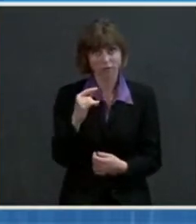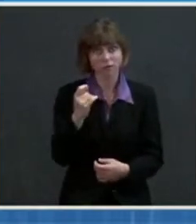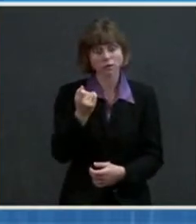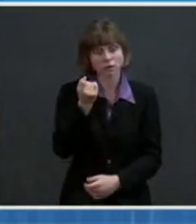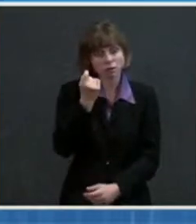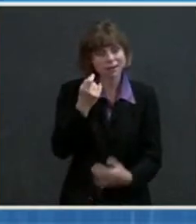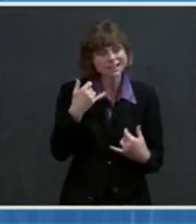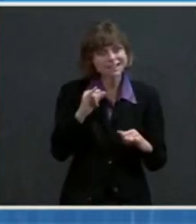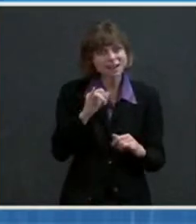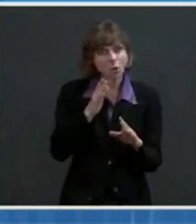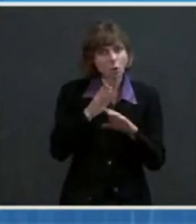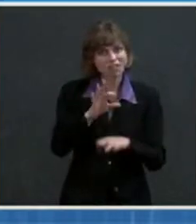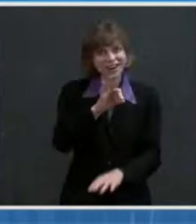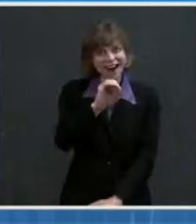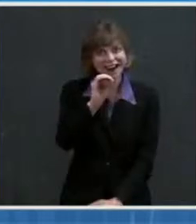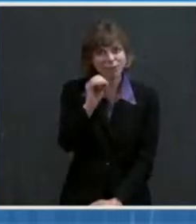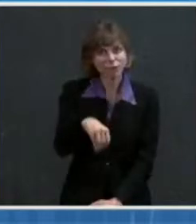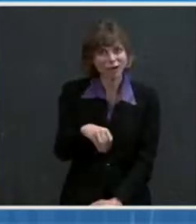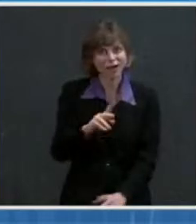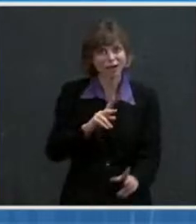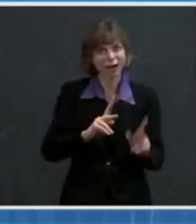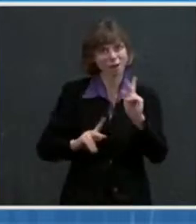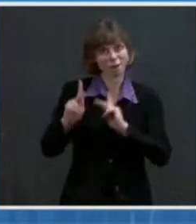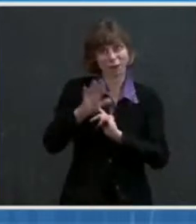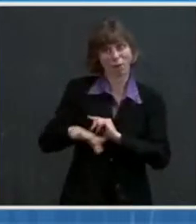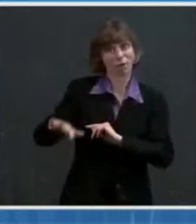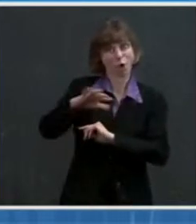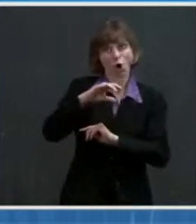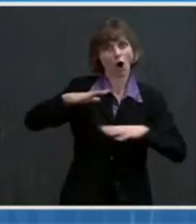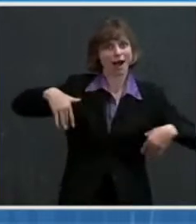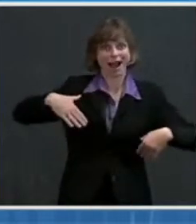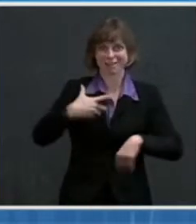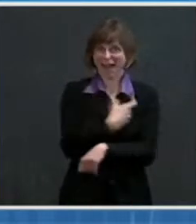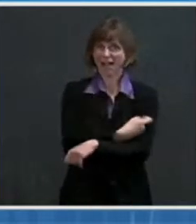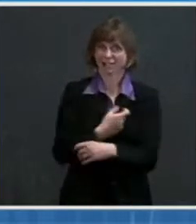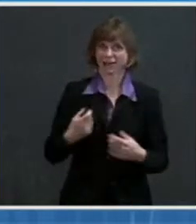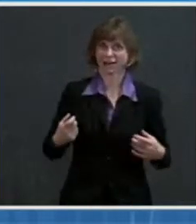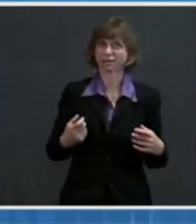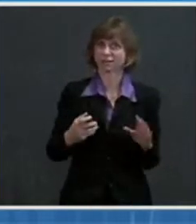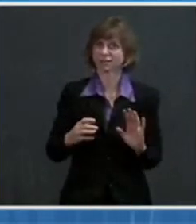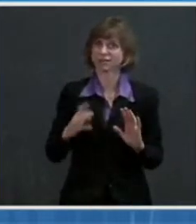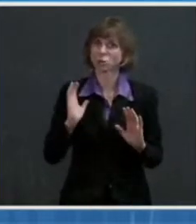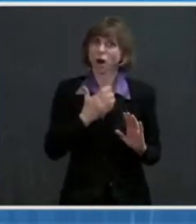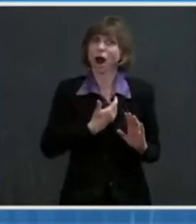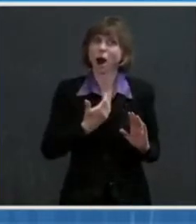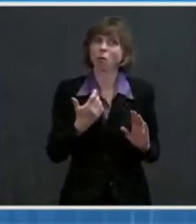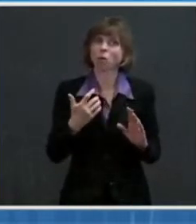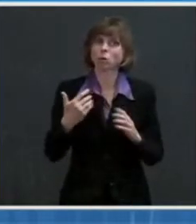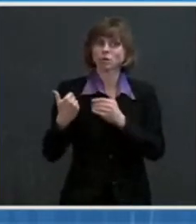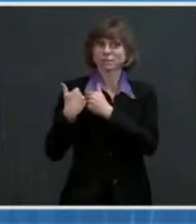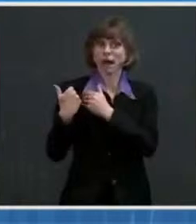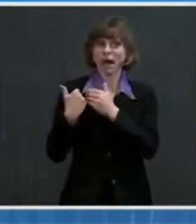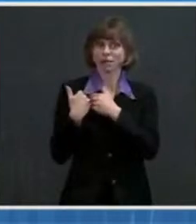WE'RE WORKING THROUGH THIS THAT STILL OVER 90% OF THE POPULATION IS NOT YET VACCINATED.